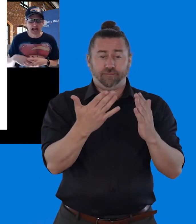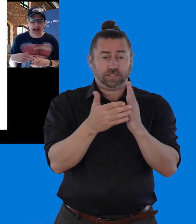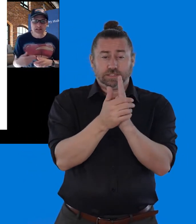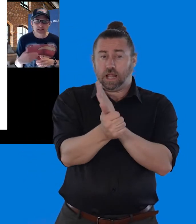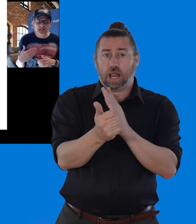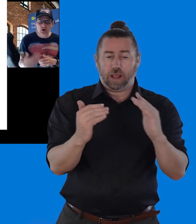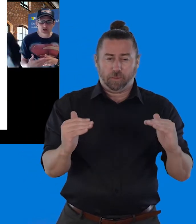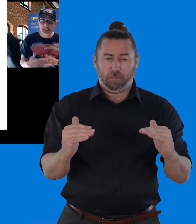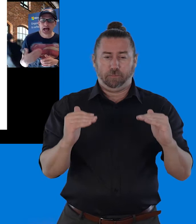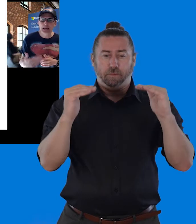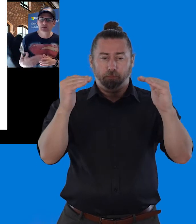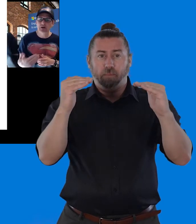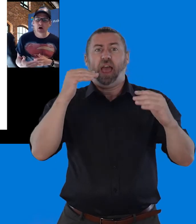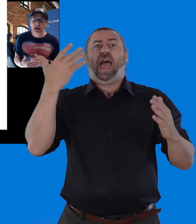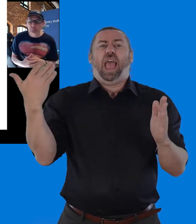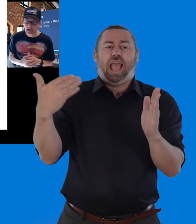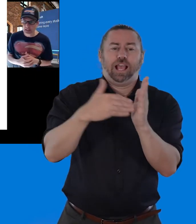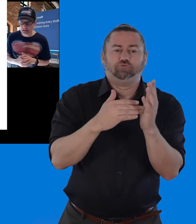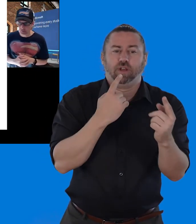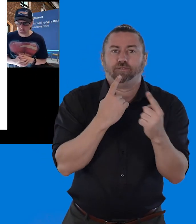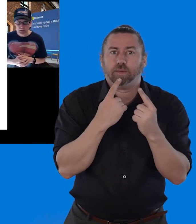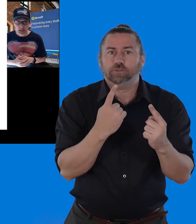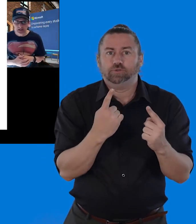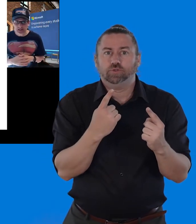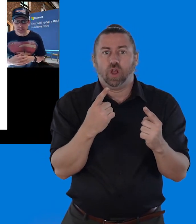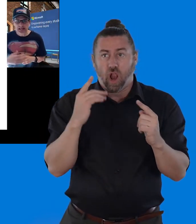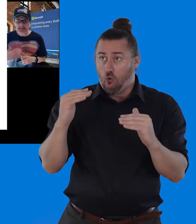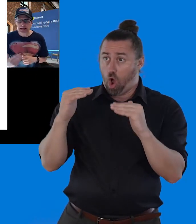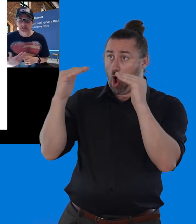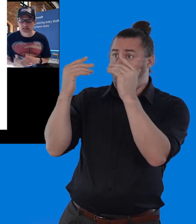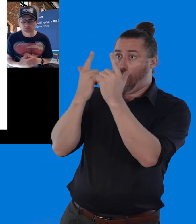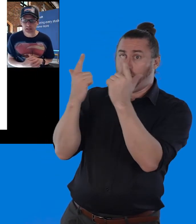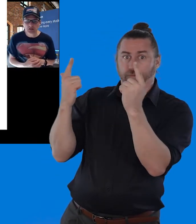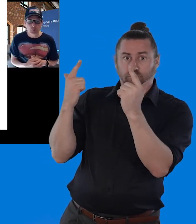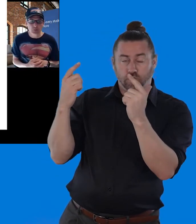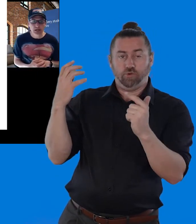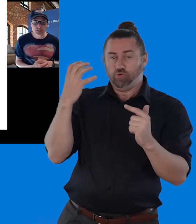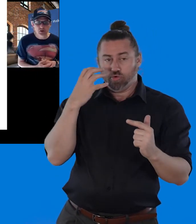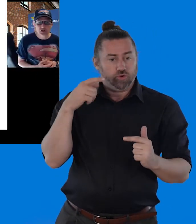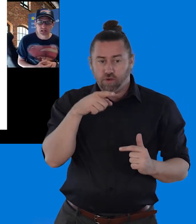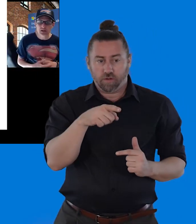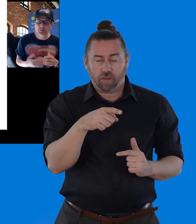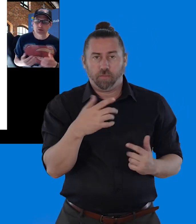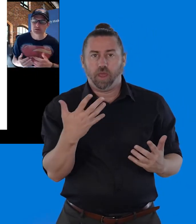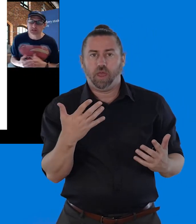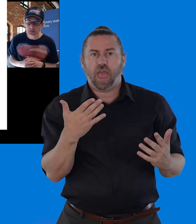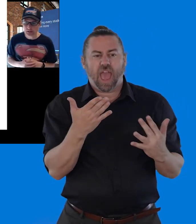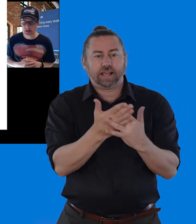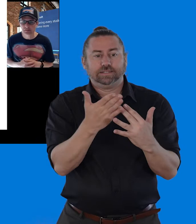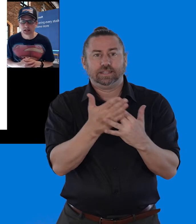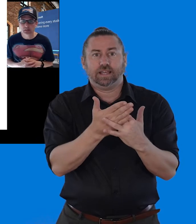to access content aimed at a higher reading level. In this case, access means comprehension of content that had previously been unavailable.